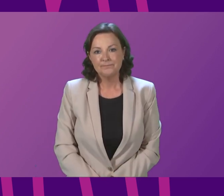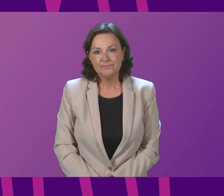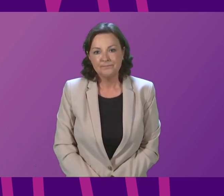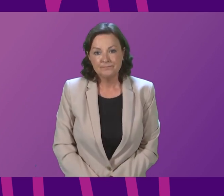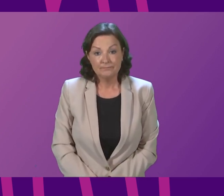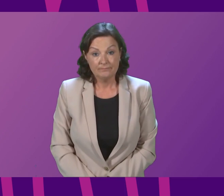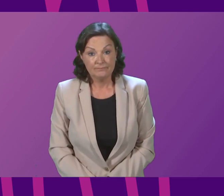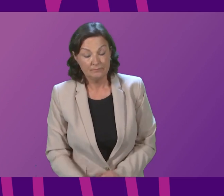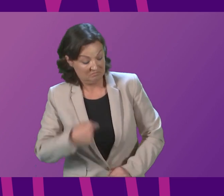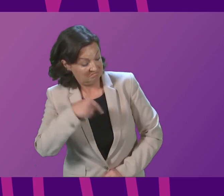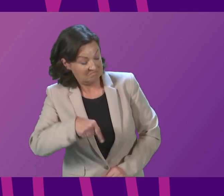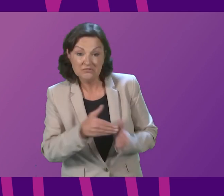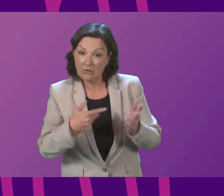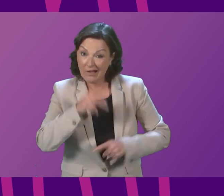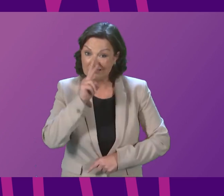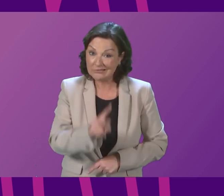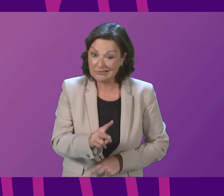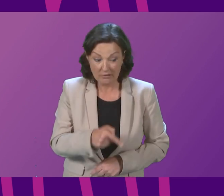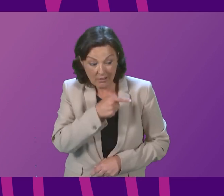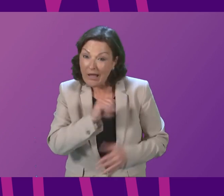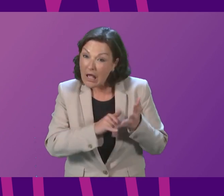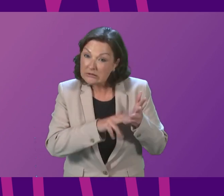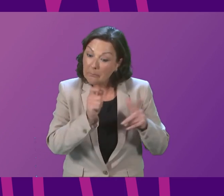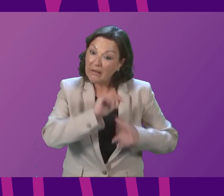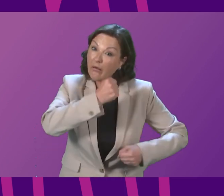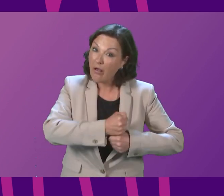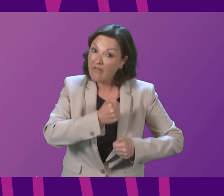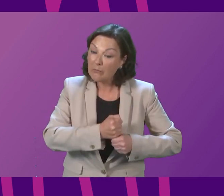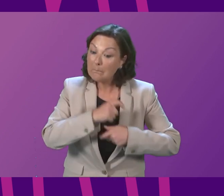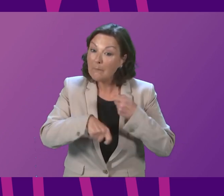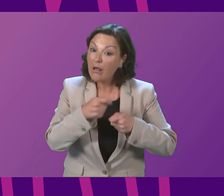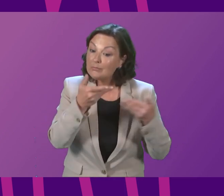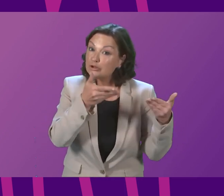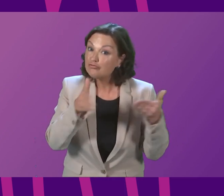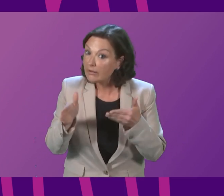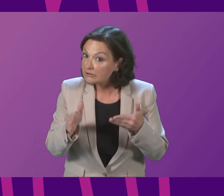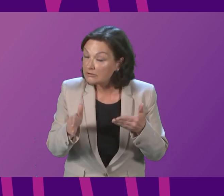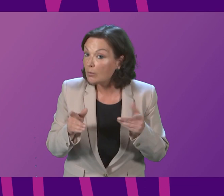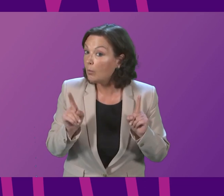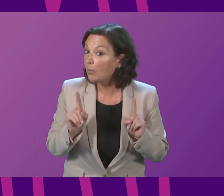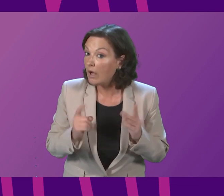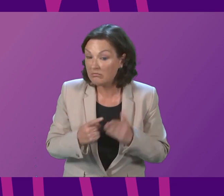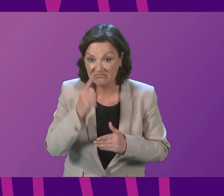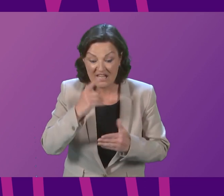We can see right now what happens when this SNP Government is distracted: the census was